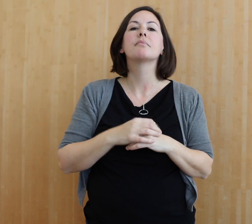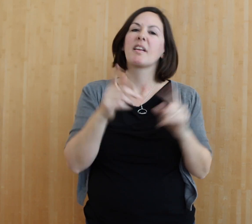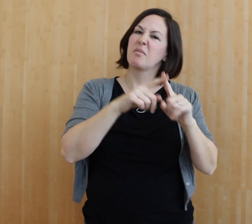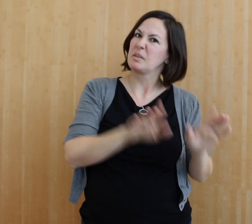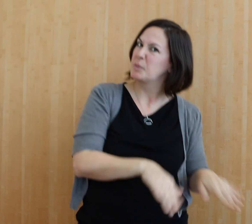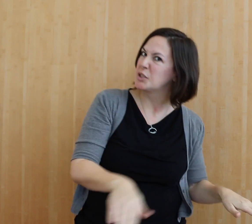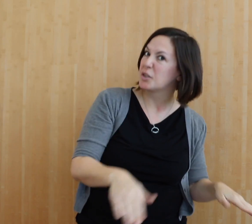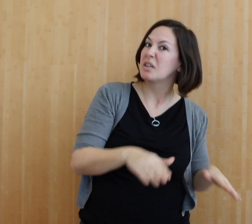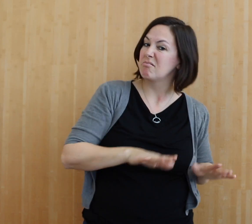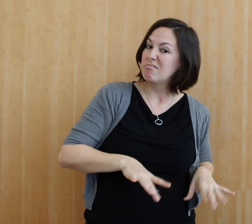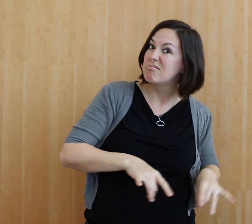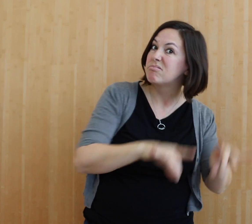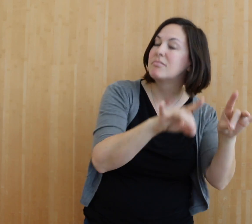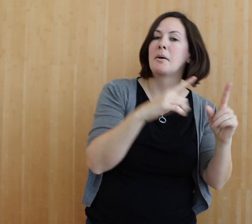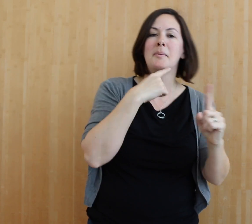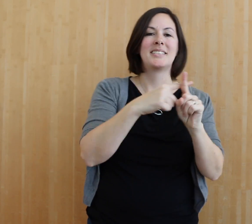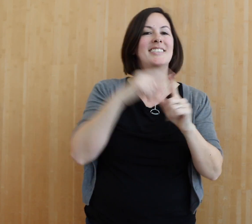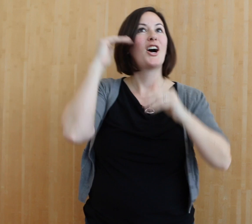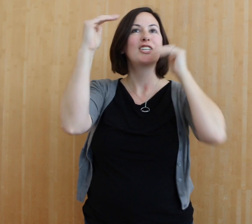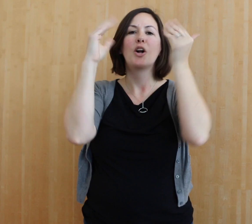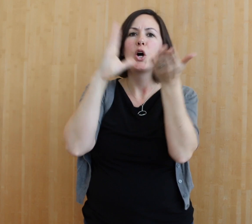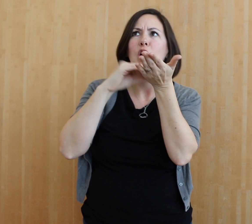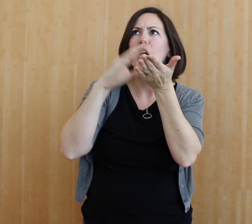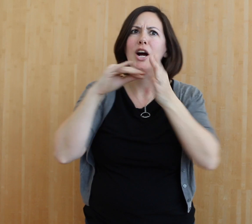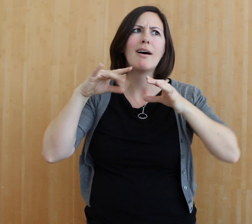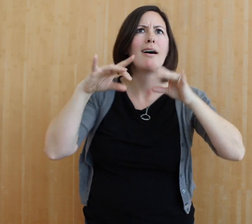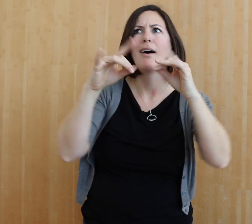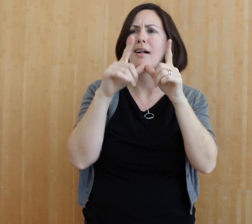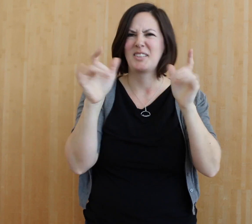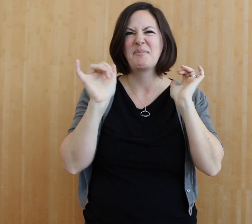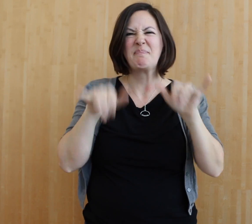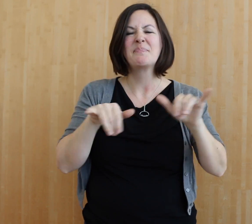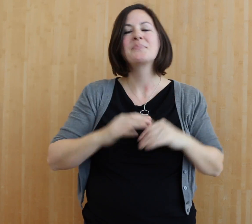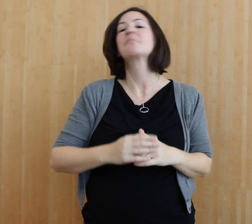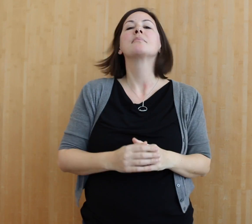She looks at both how children acquire language as well as how adult learners acquire language.